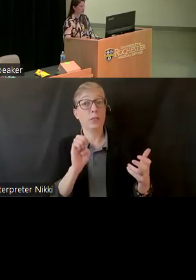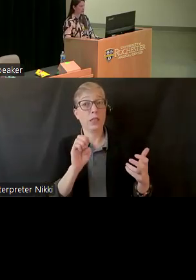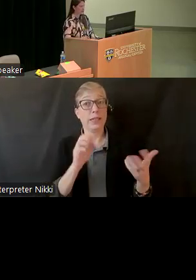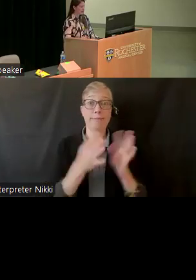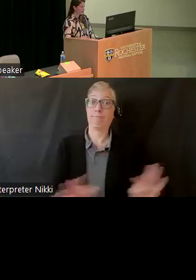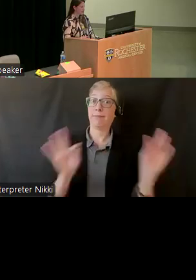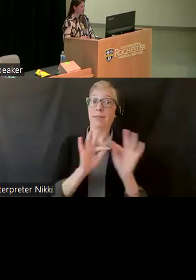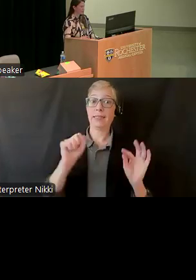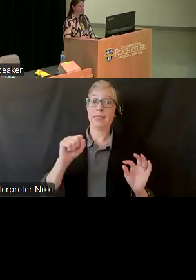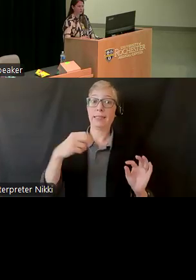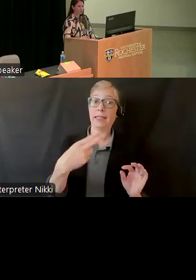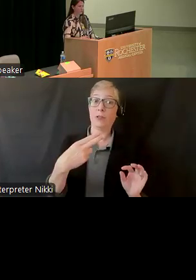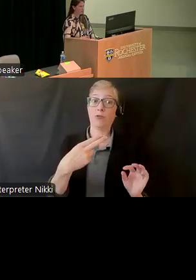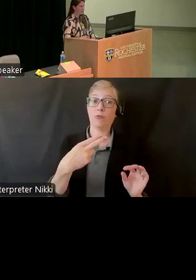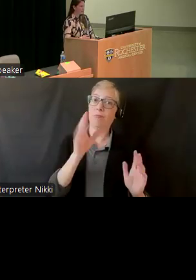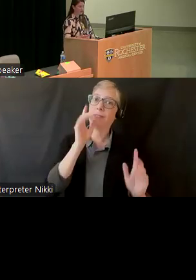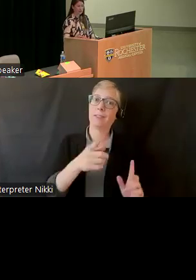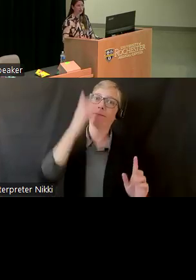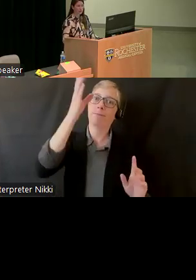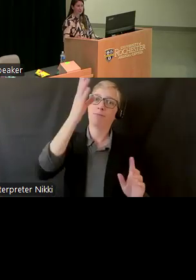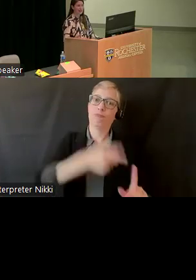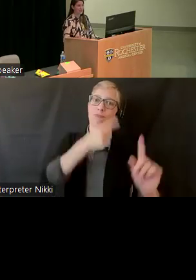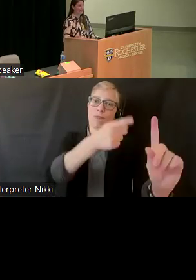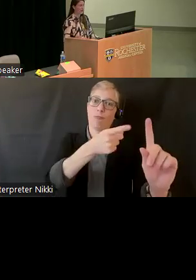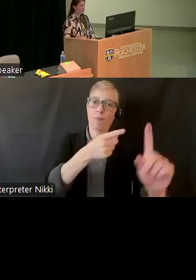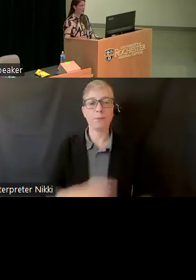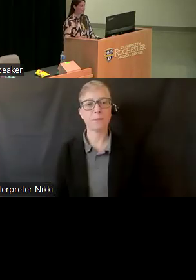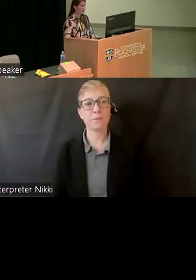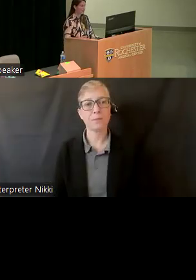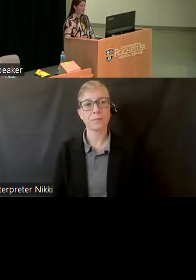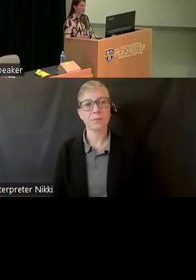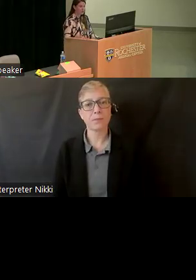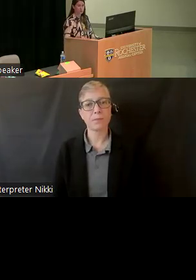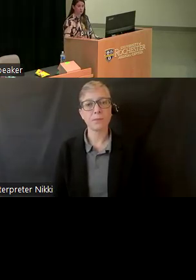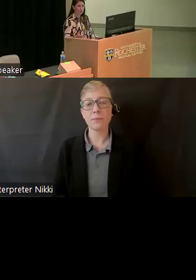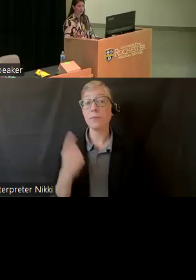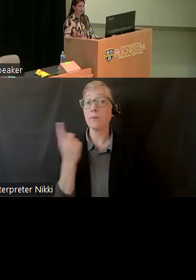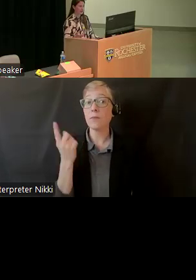is is a goal for the future but one thing that really came out is that uh social support is